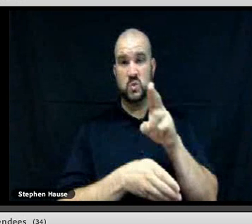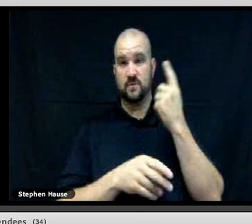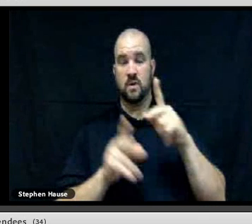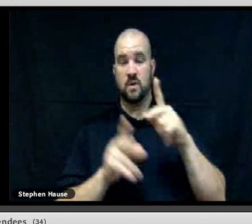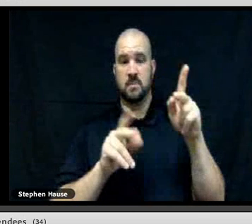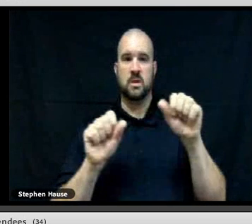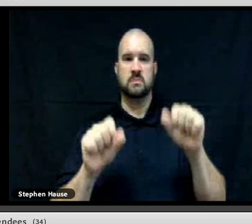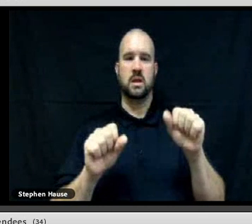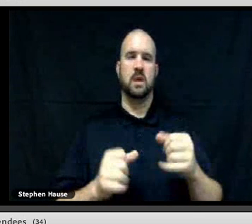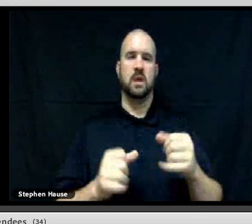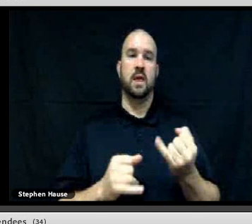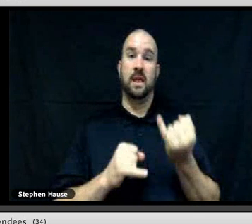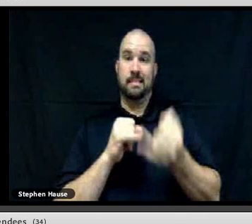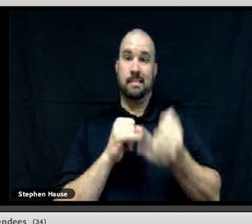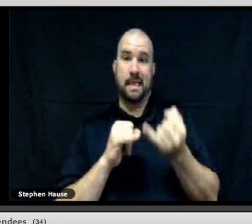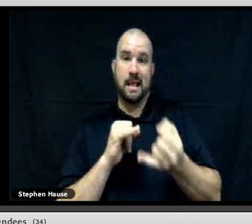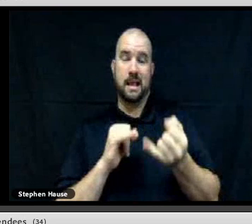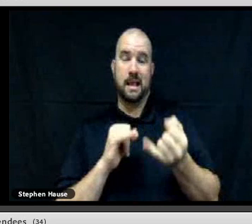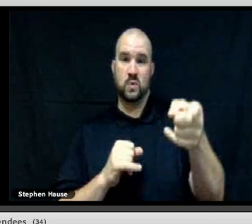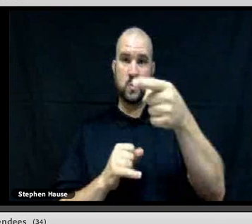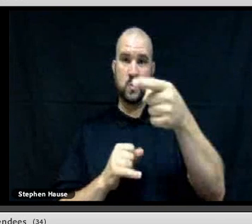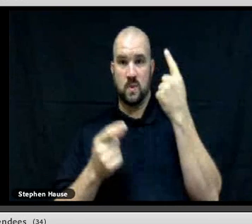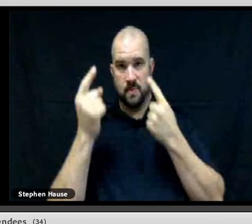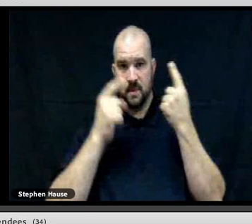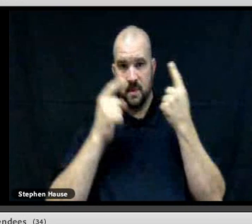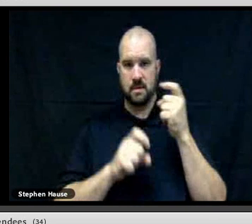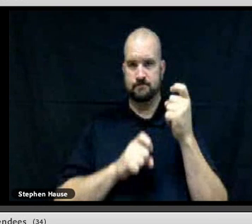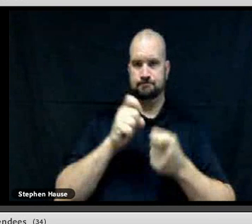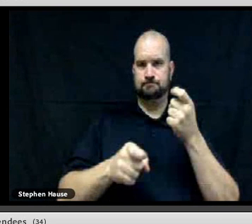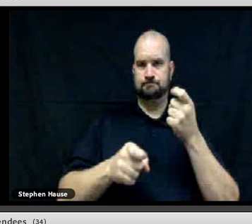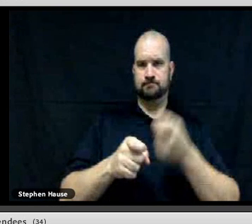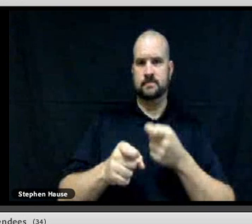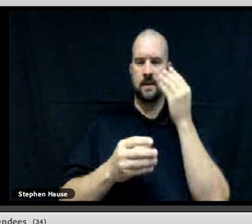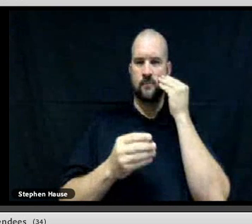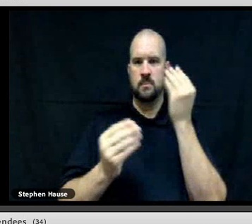when contributing metadata is that, um, your metadata must be made available